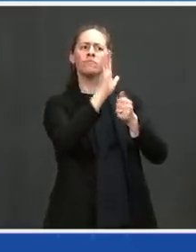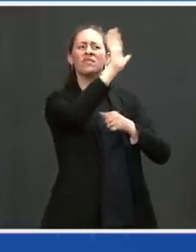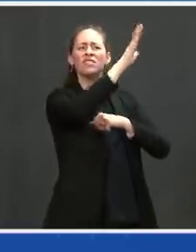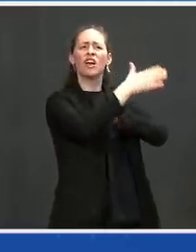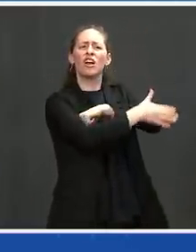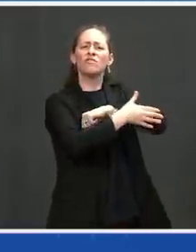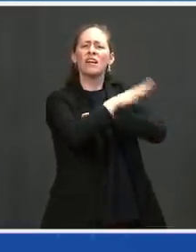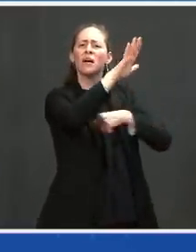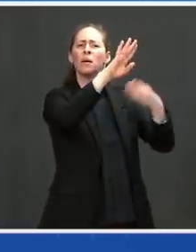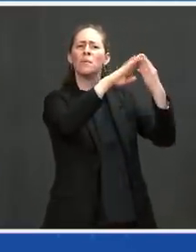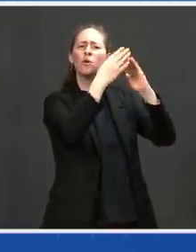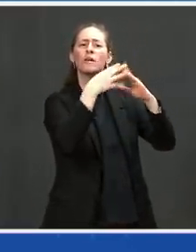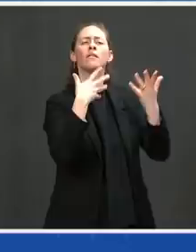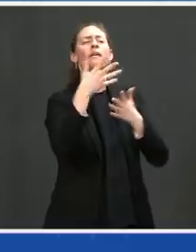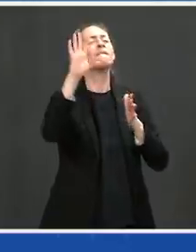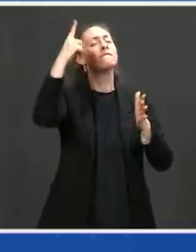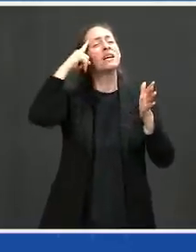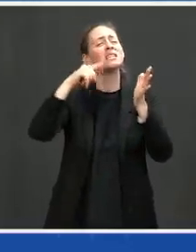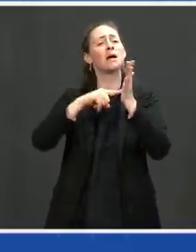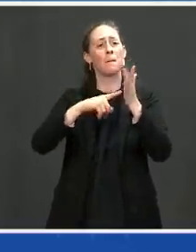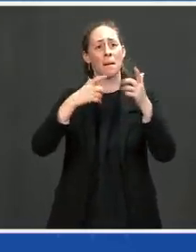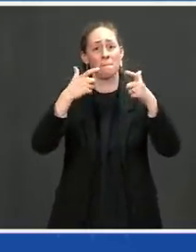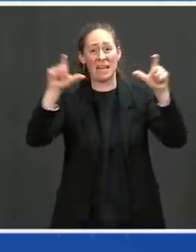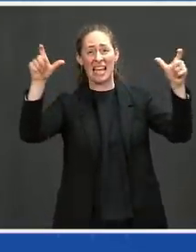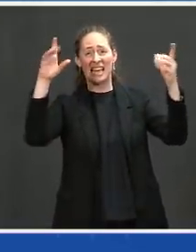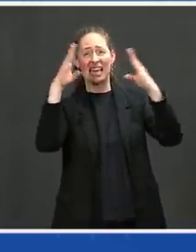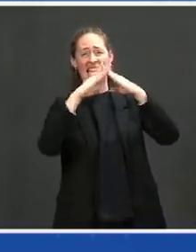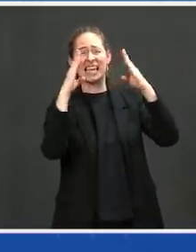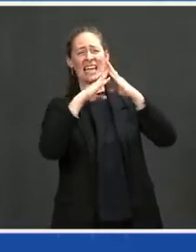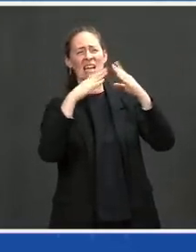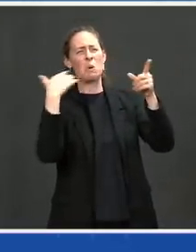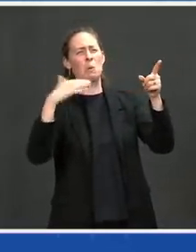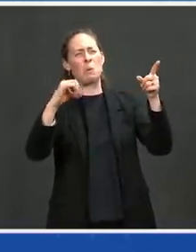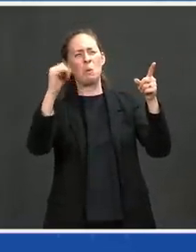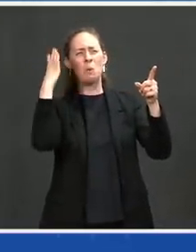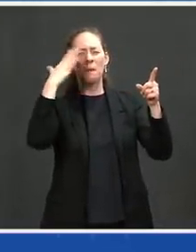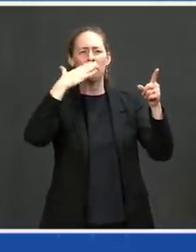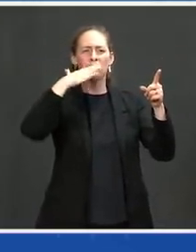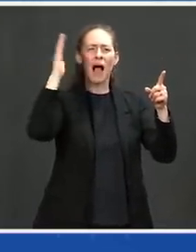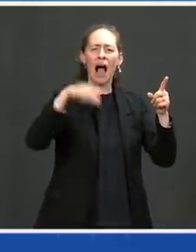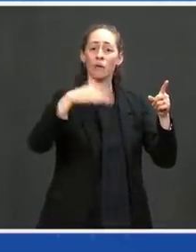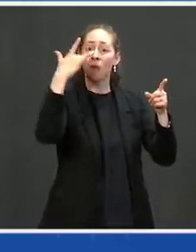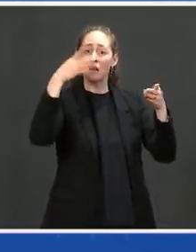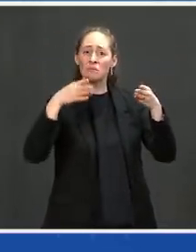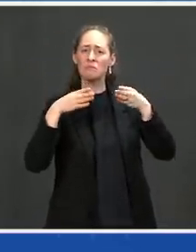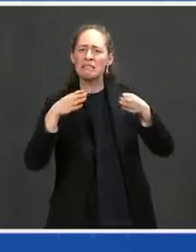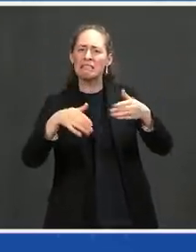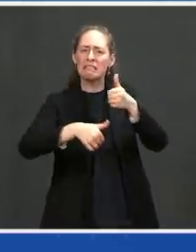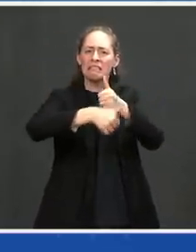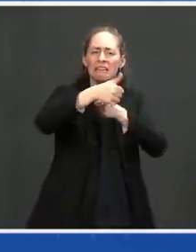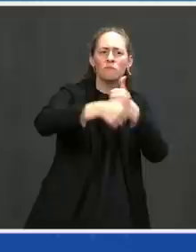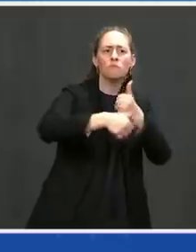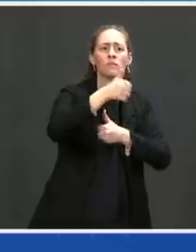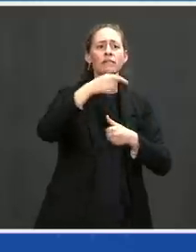the reason people were leaving is they couldn't walk in the street because they were getting -- their kids were getting beat up or shot or in gang violence.